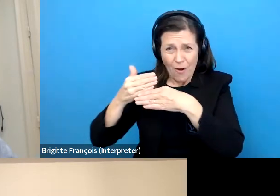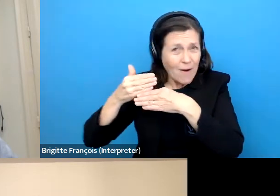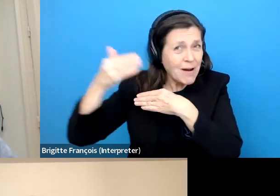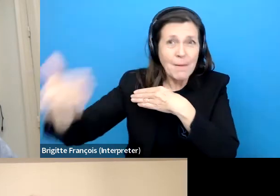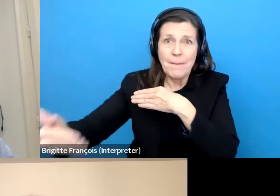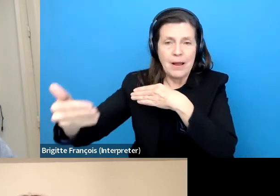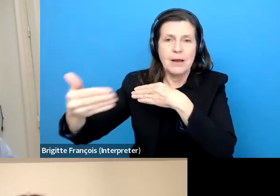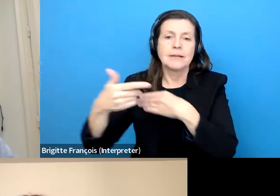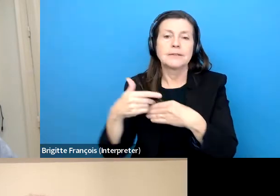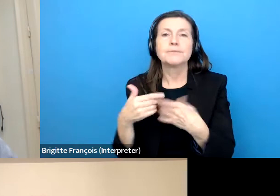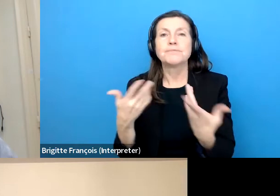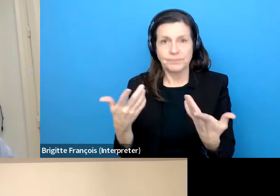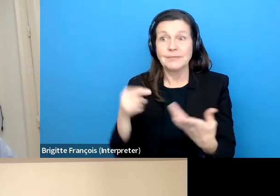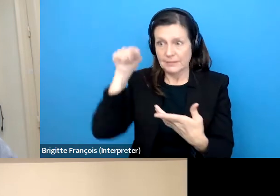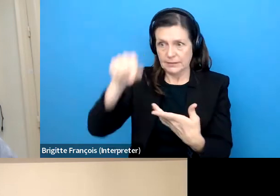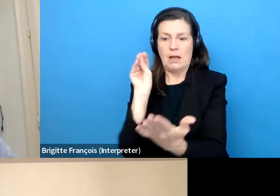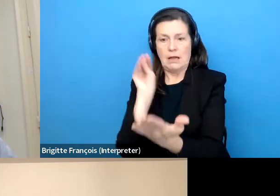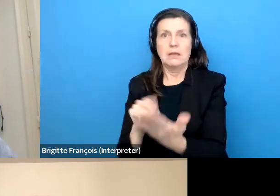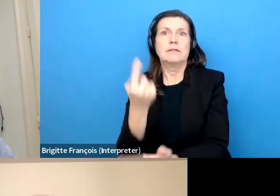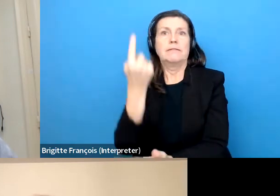women with disabilities in this document.